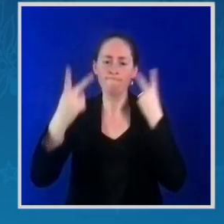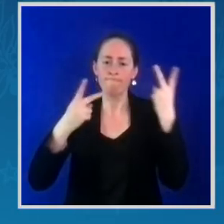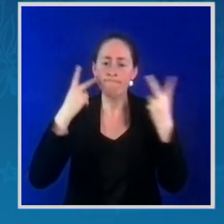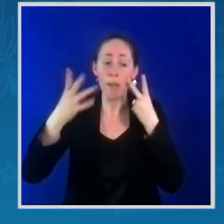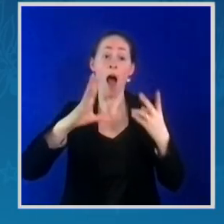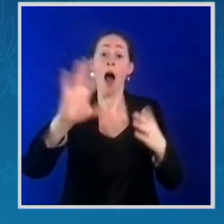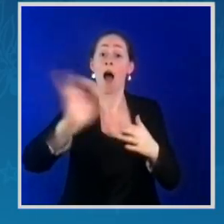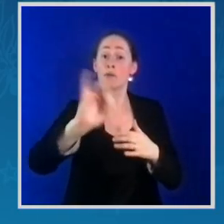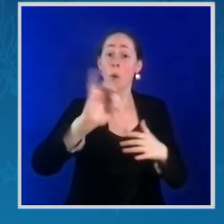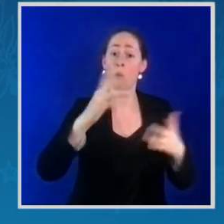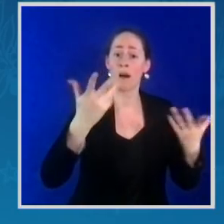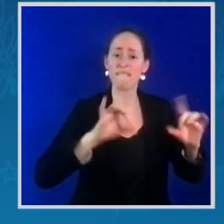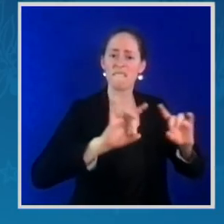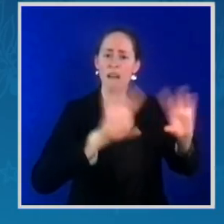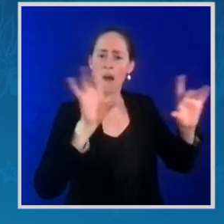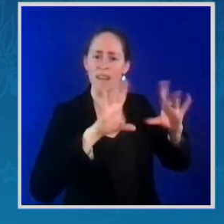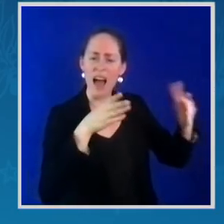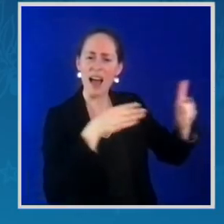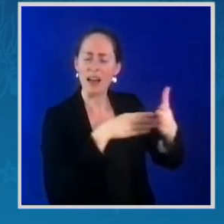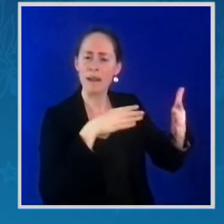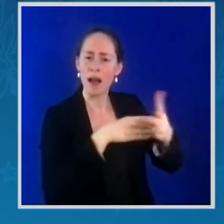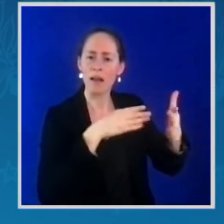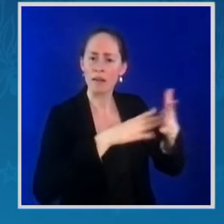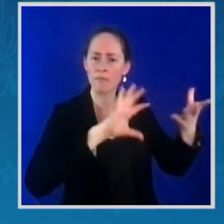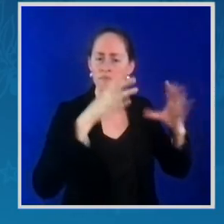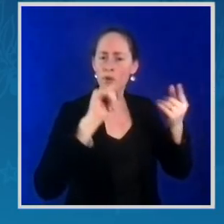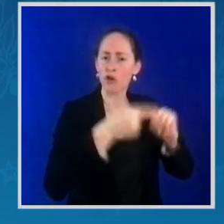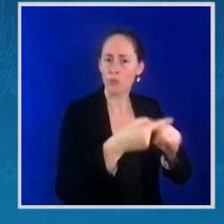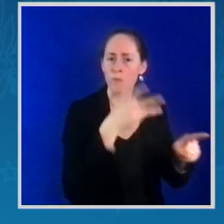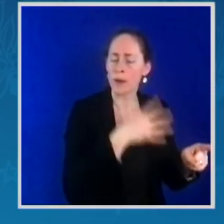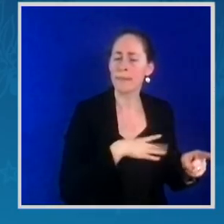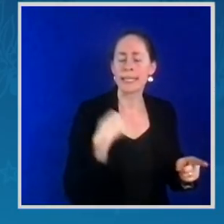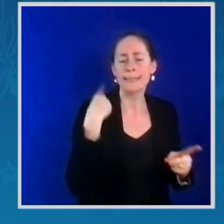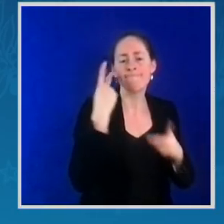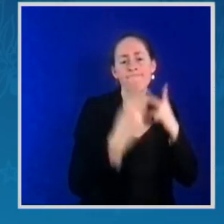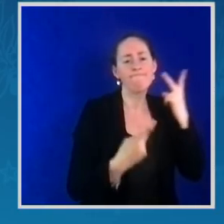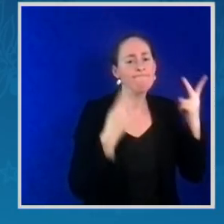So it is a fact that a woman will endure almost any abuse